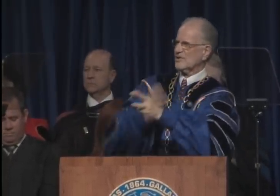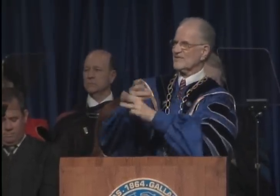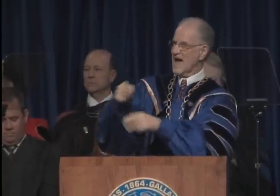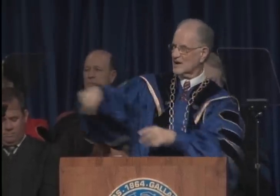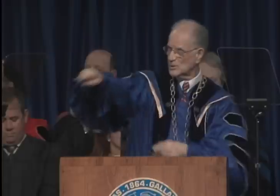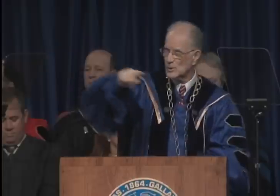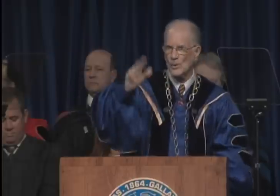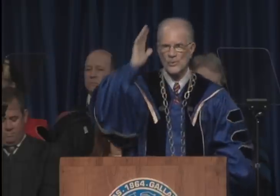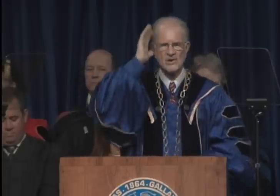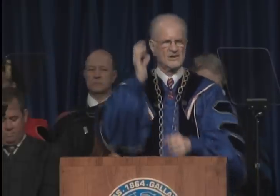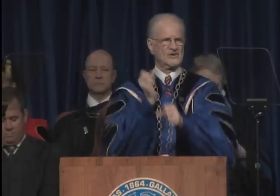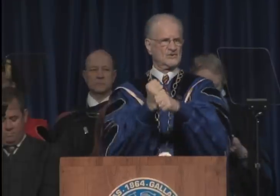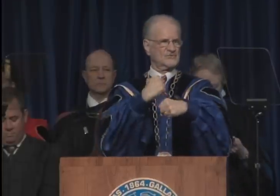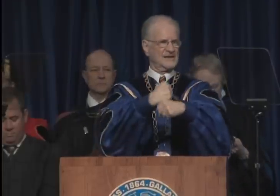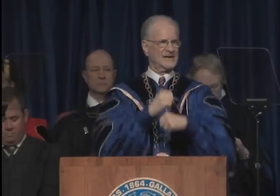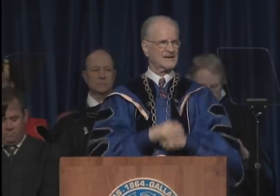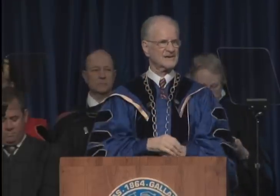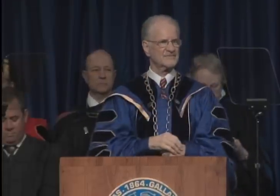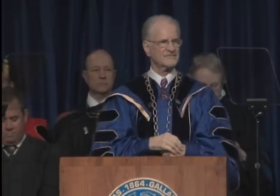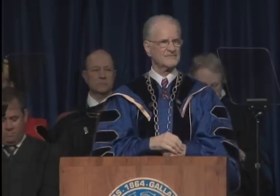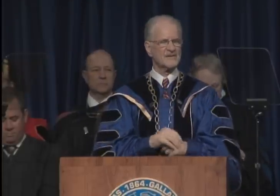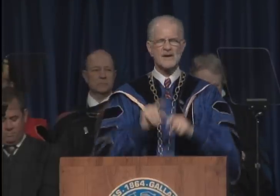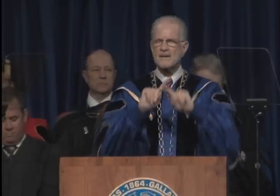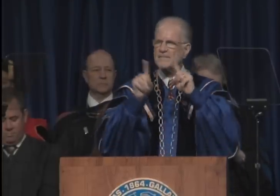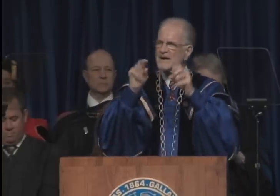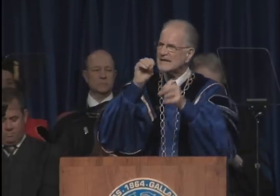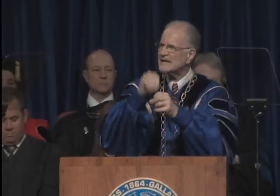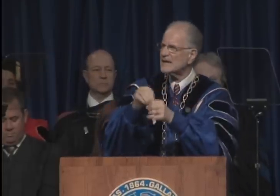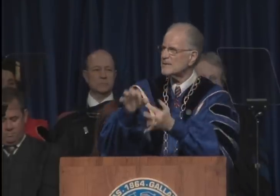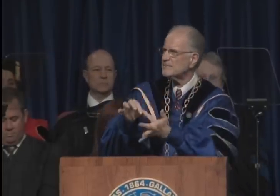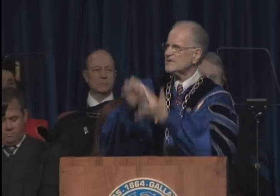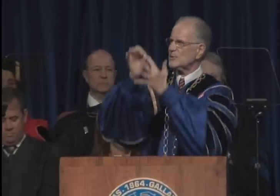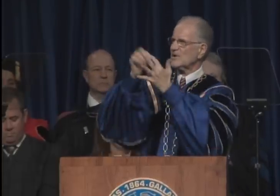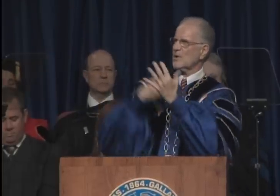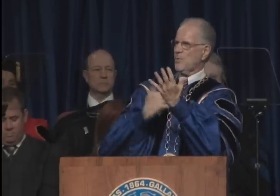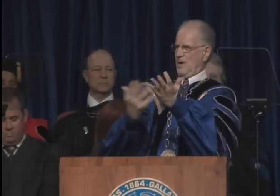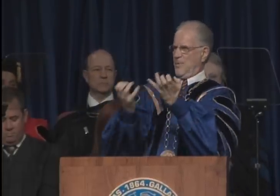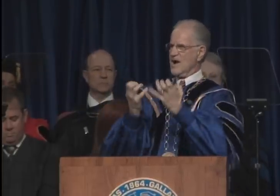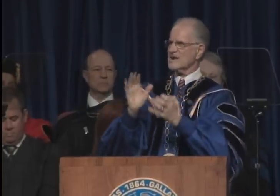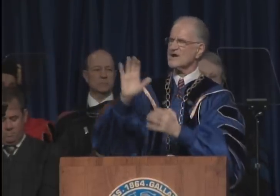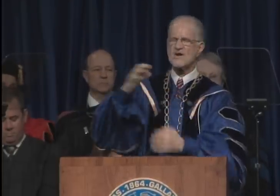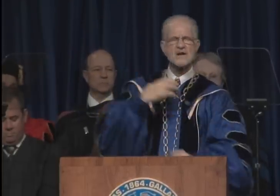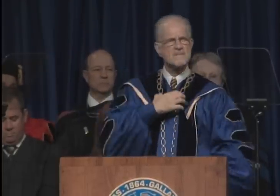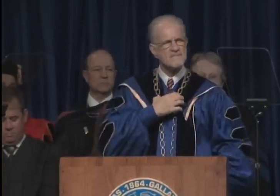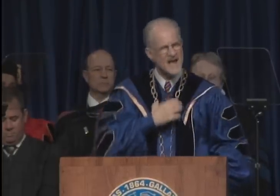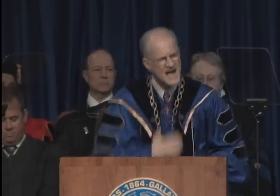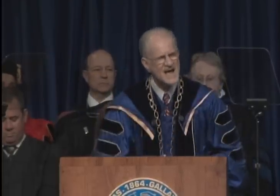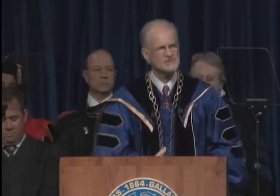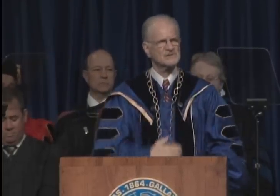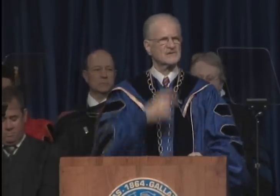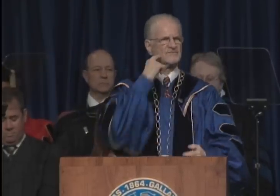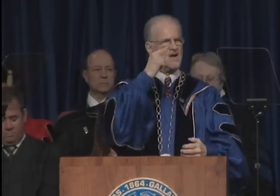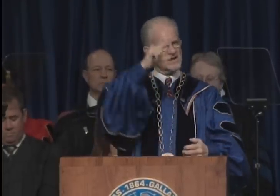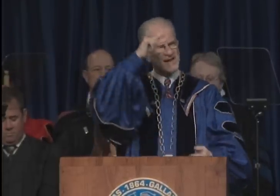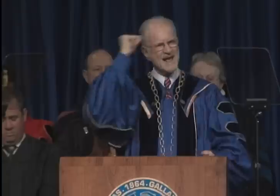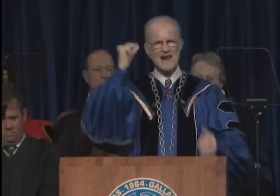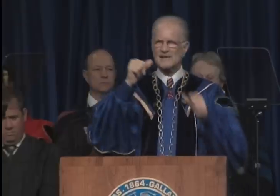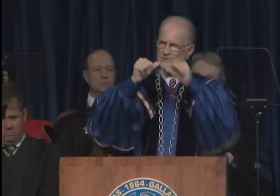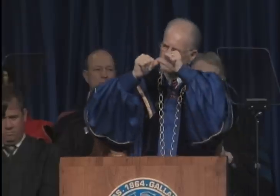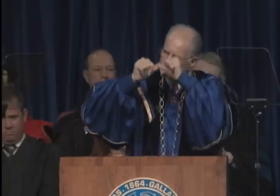We look forward to the world you will create. But in particular we want your passion